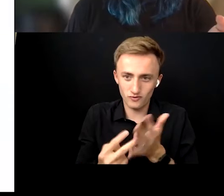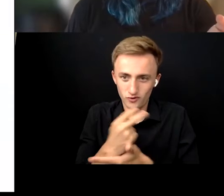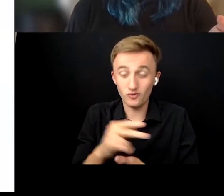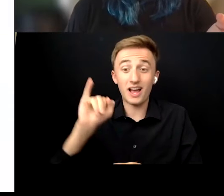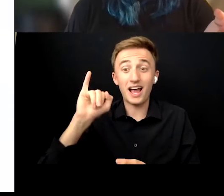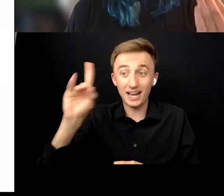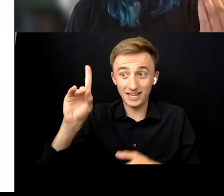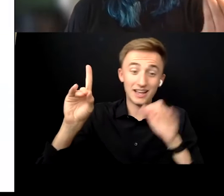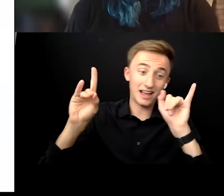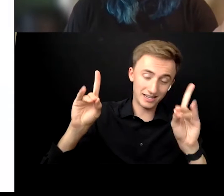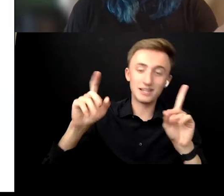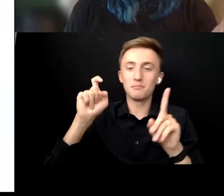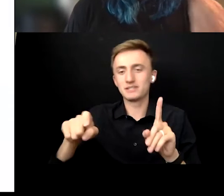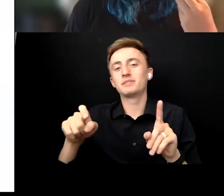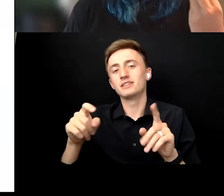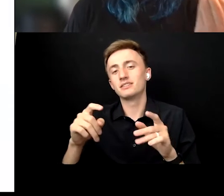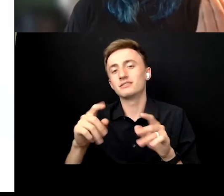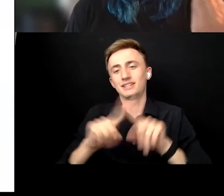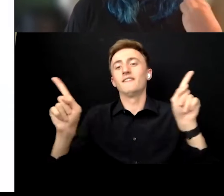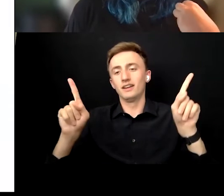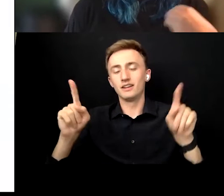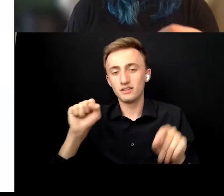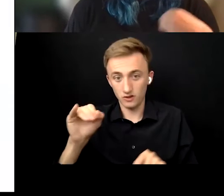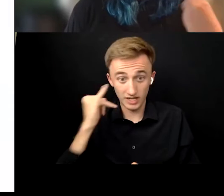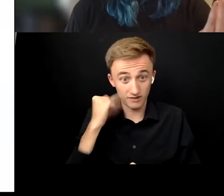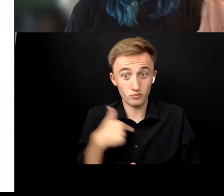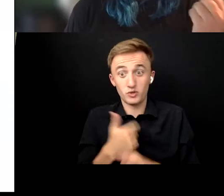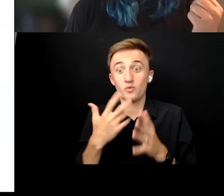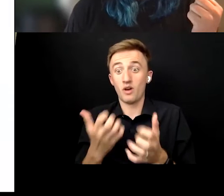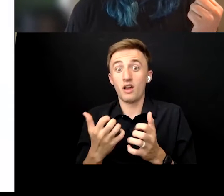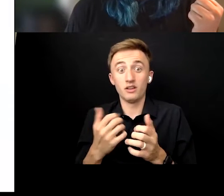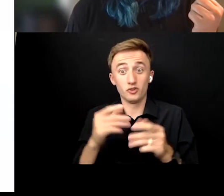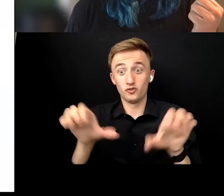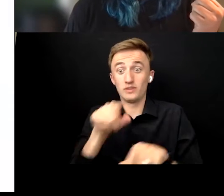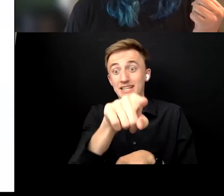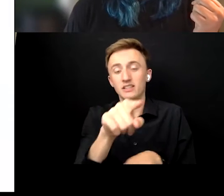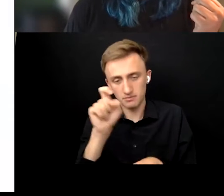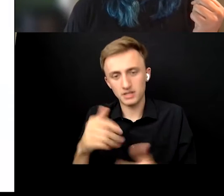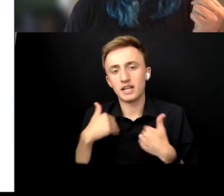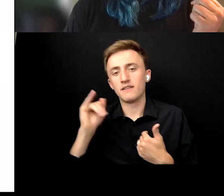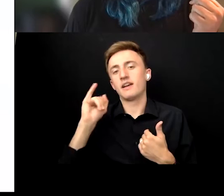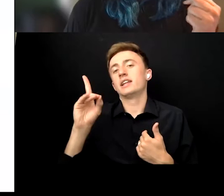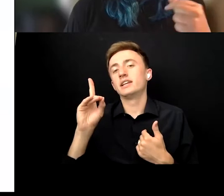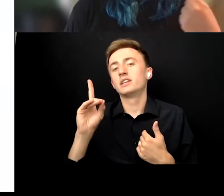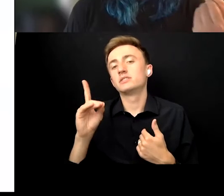is the way we want to go, we would have to make those IDs unique in order for this to accurately